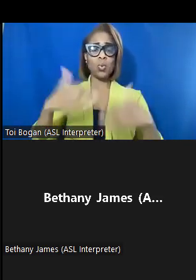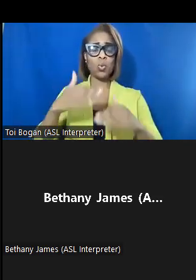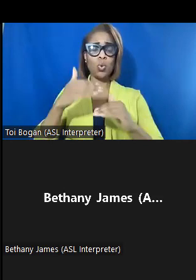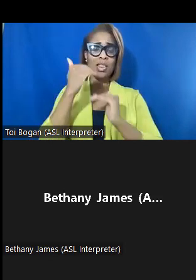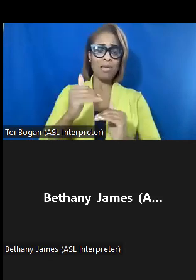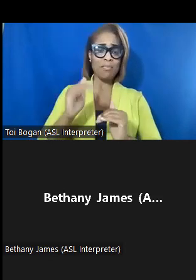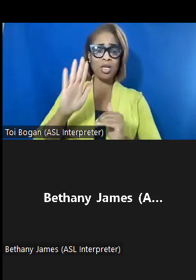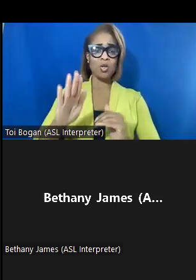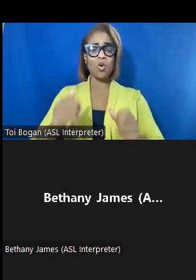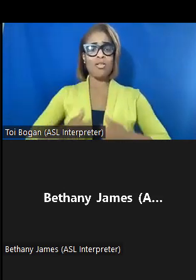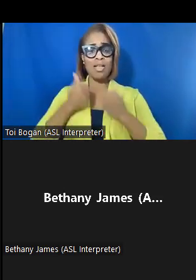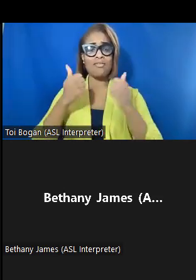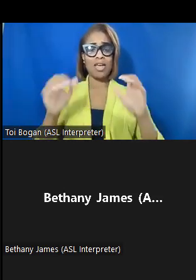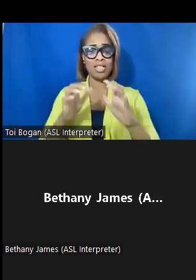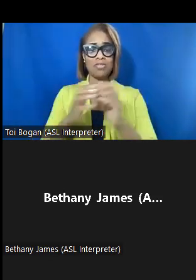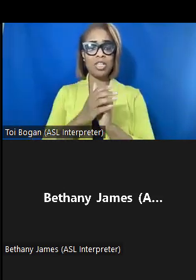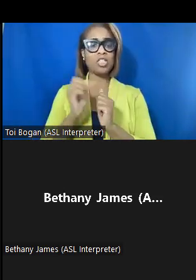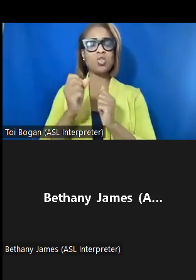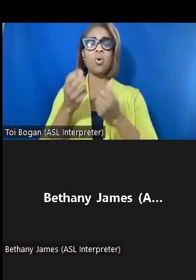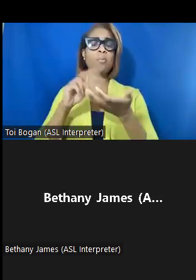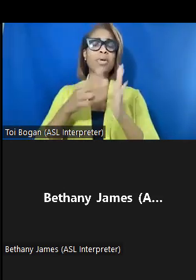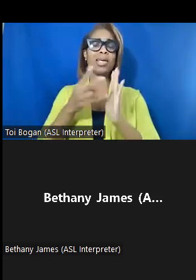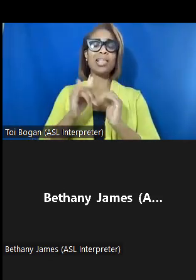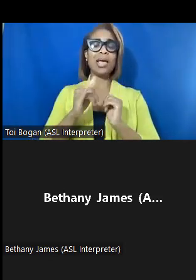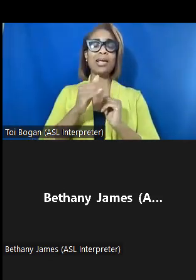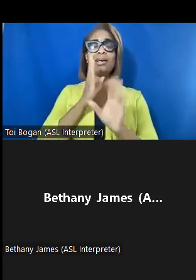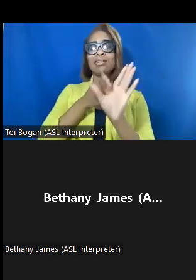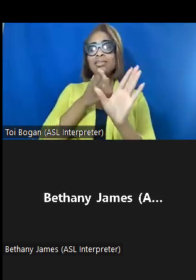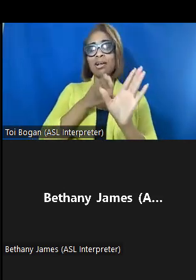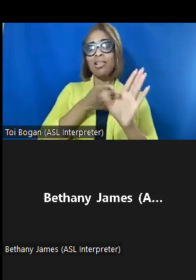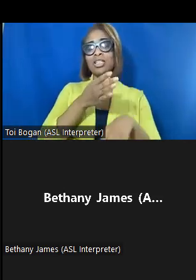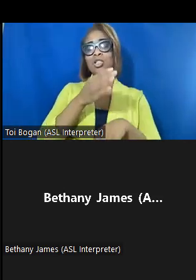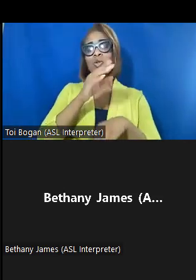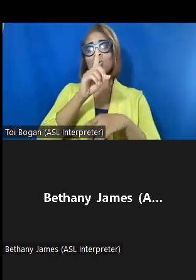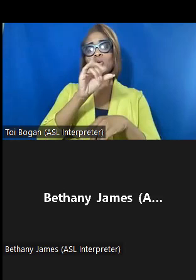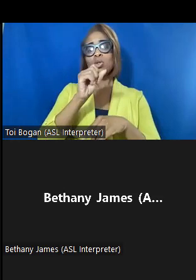A physical impairment can include things such as psychological disorders, cosmetic disfigurement